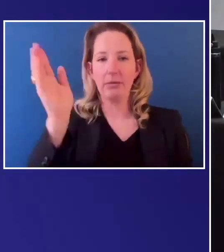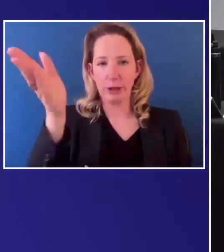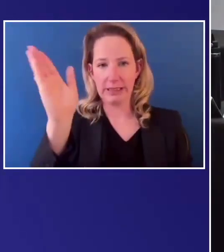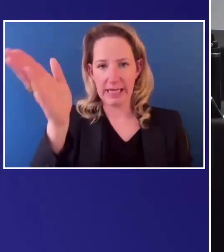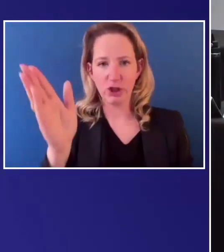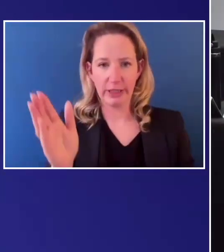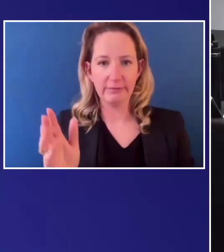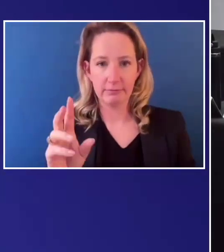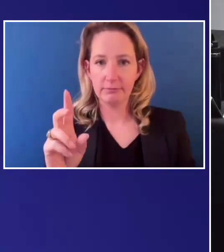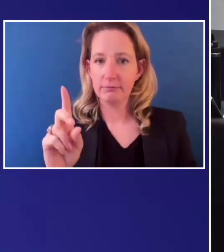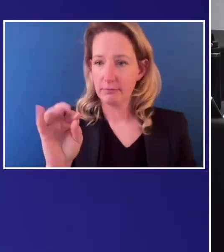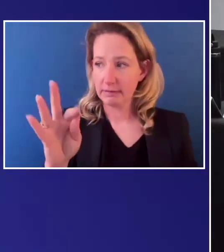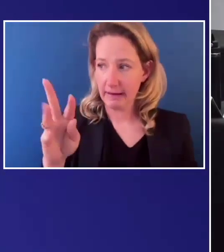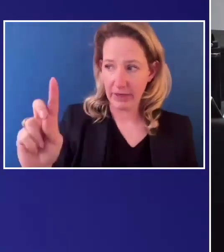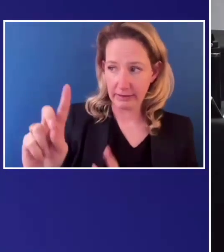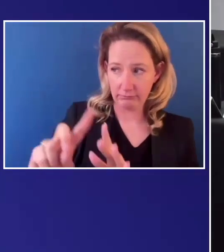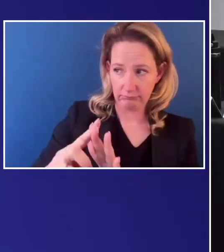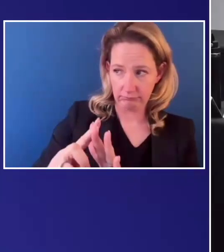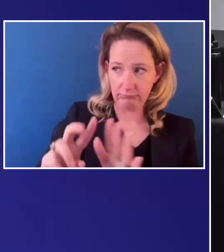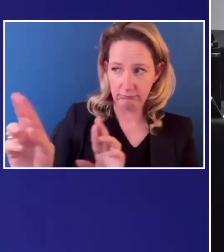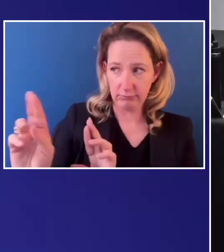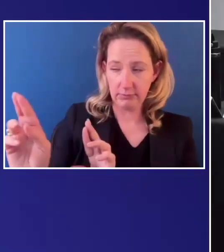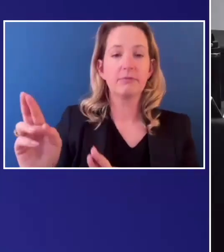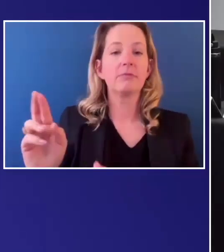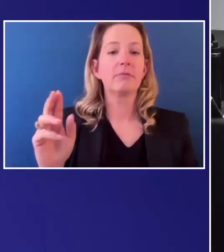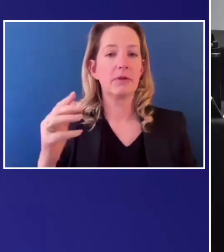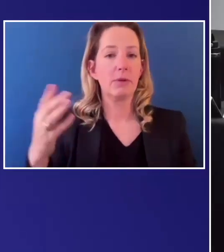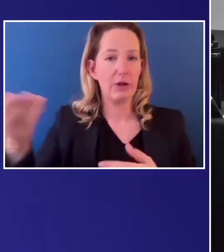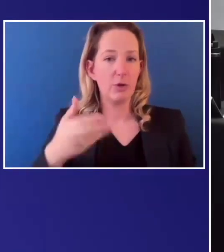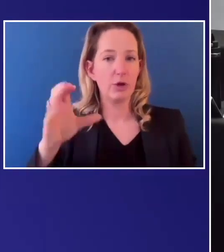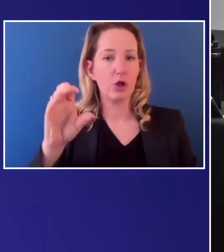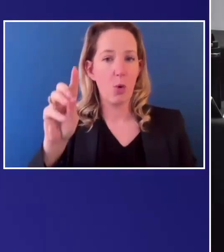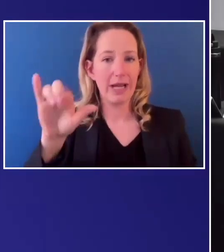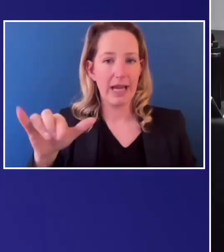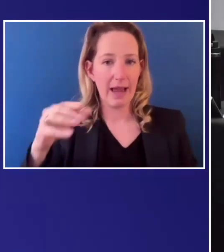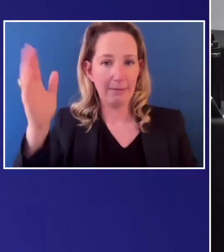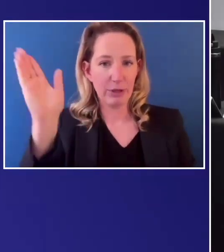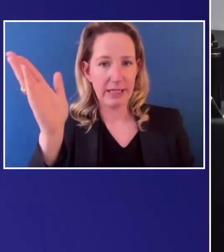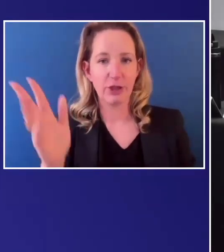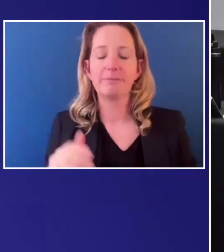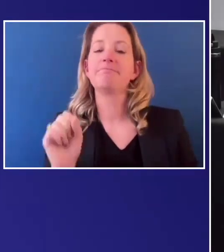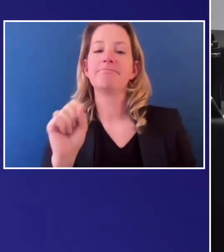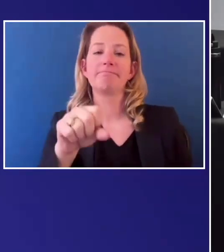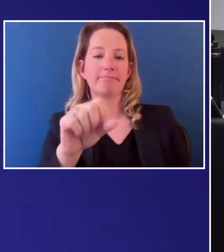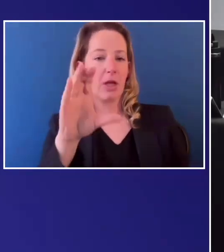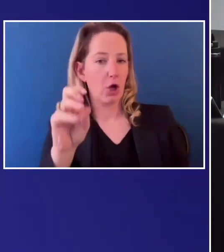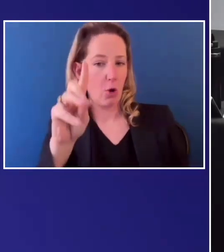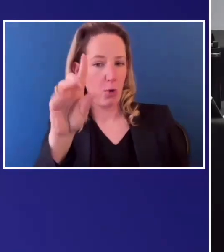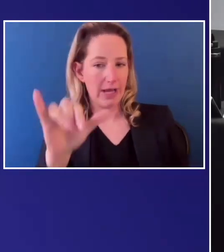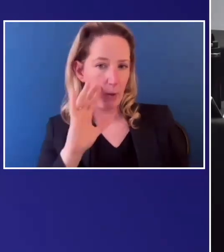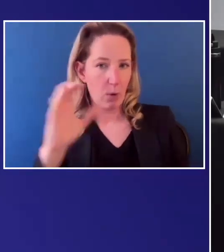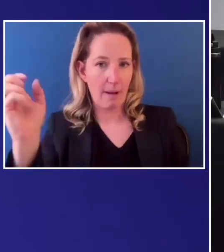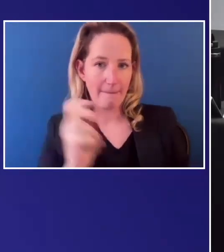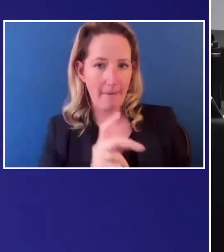to introduce Cody in this presentation. Thank you, Kayla. And yep, we'll bring Cody back up to the podium for a couple of